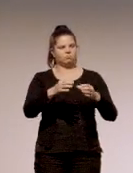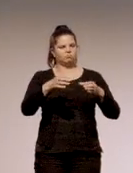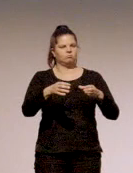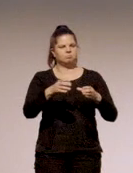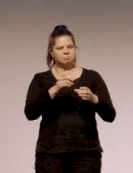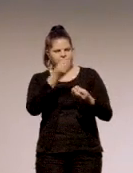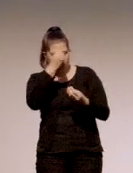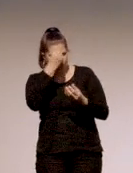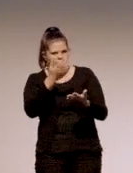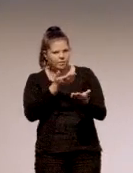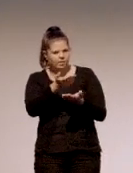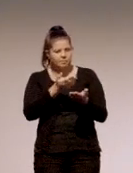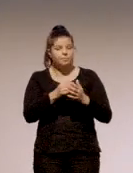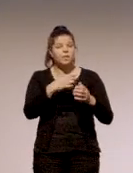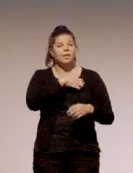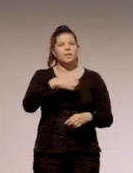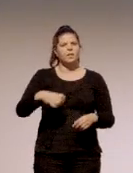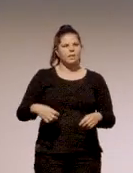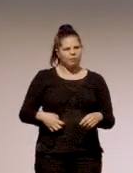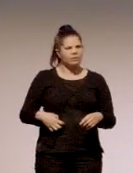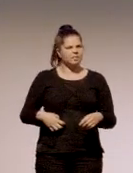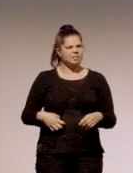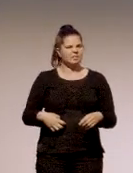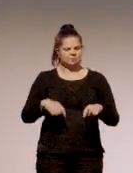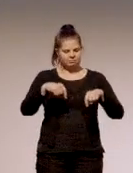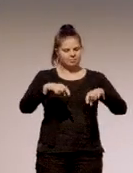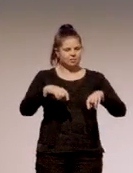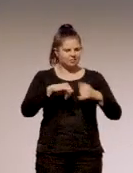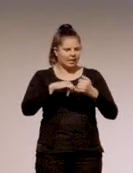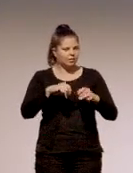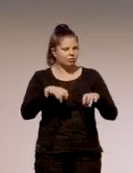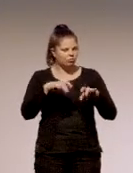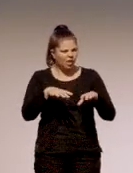when it comes to ICT and technology. And so we've actually got a real opportunity to be reminding those